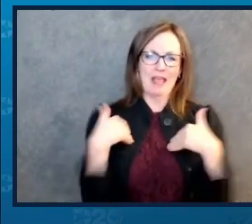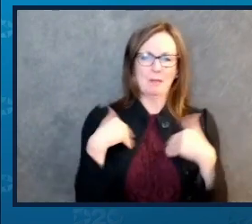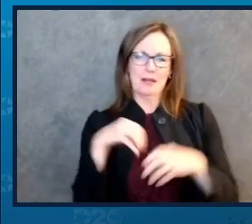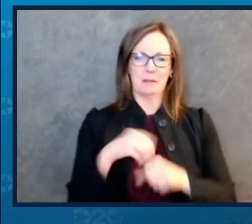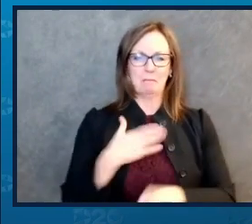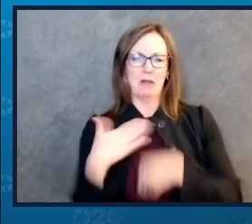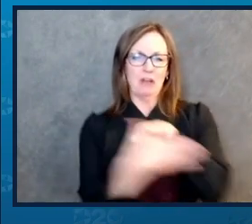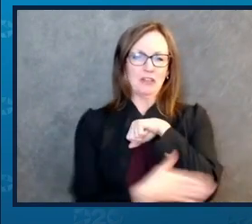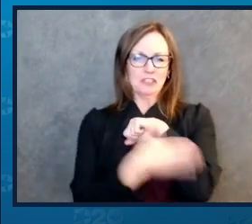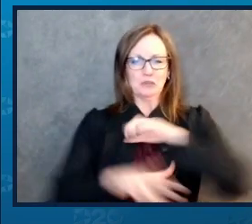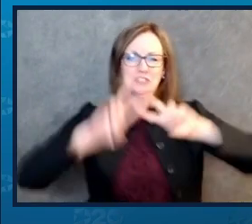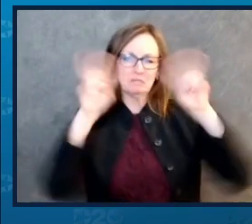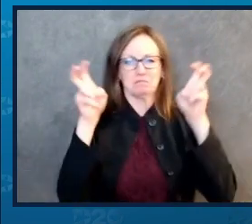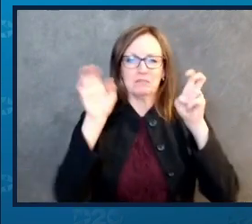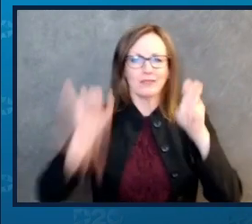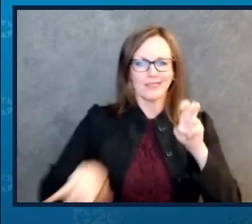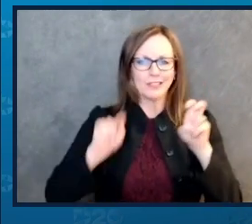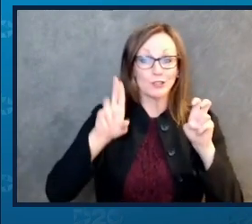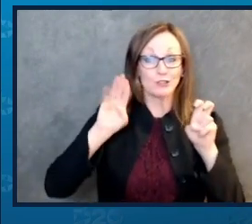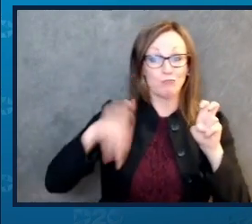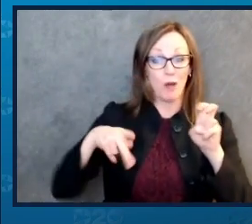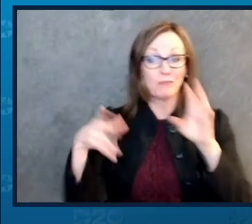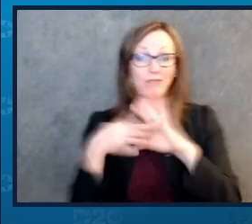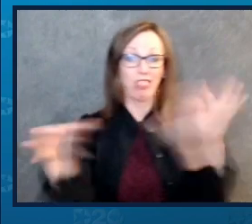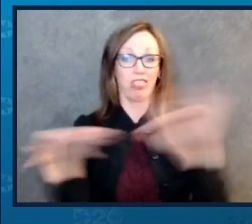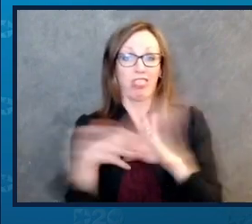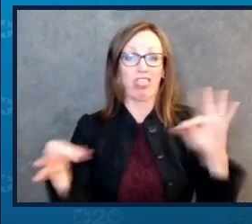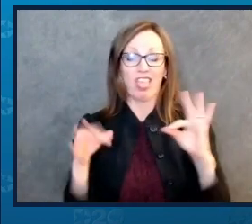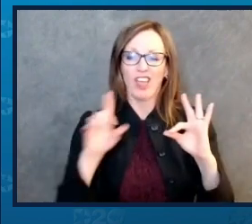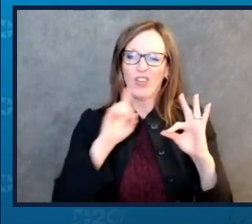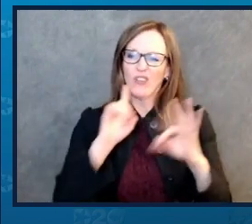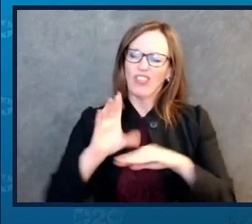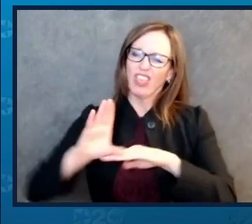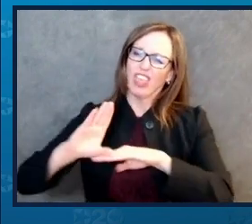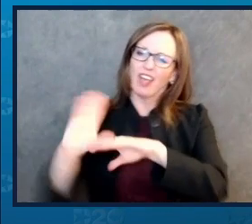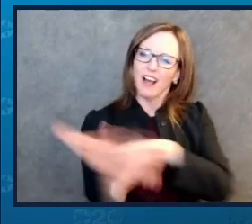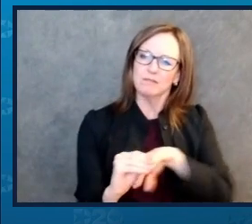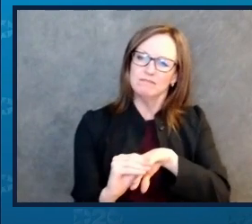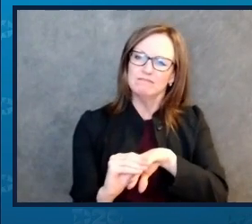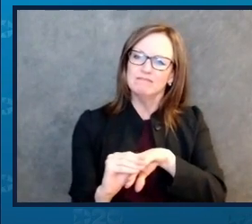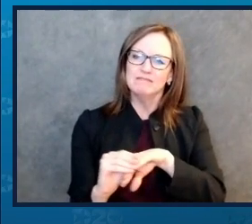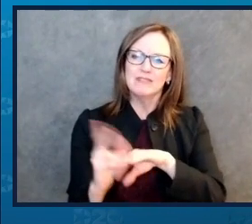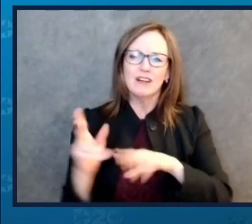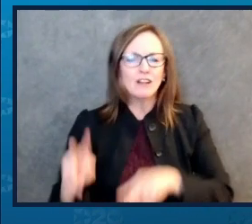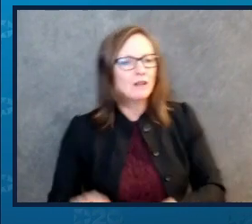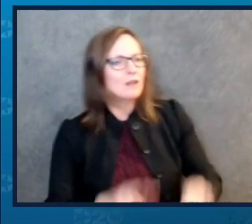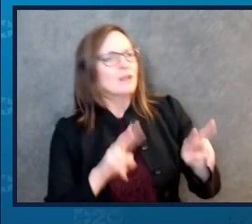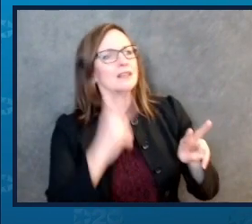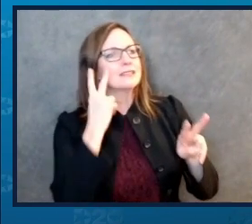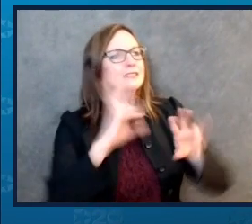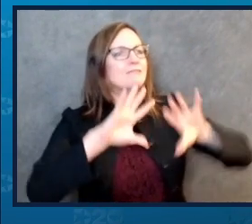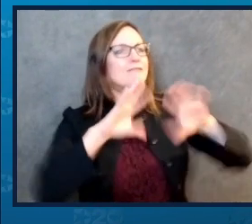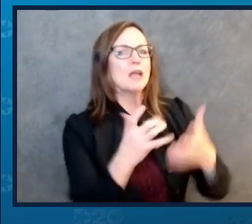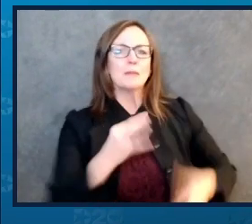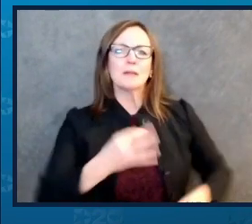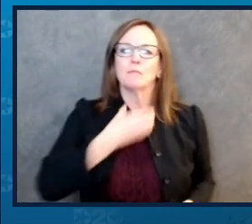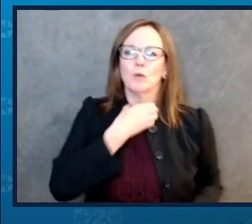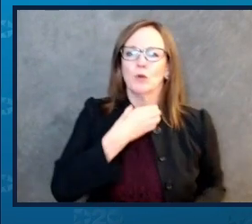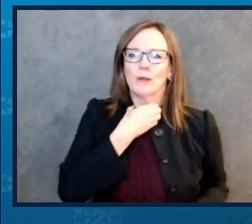WIFE OF A PROUD AMERICAN MARINE, AND A MOTHER OF TWO AMERICAN CHILDREN.